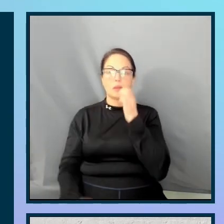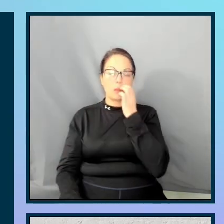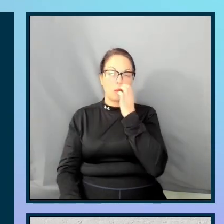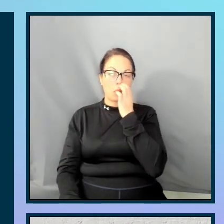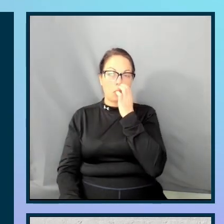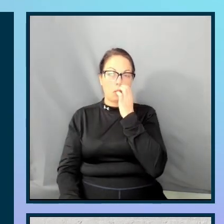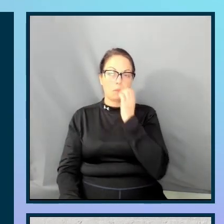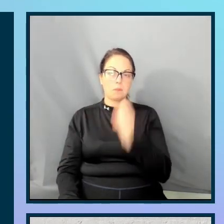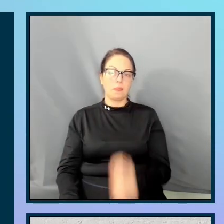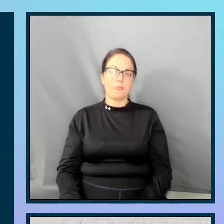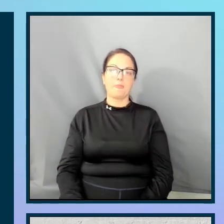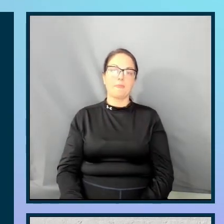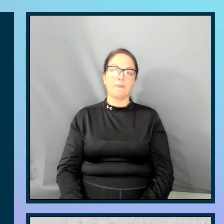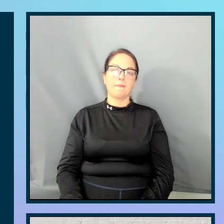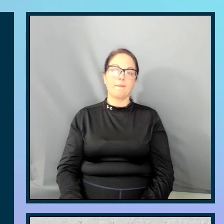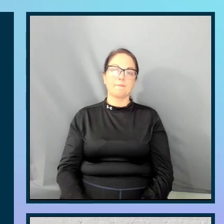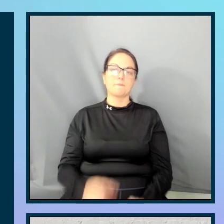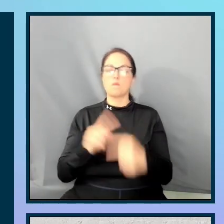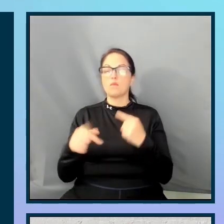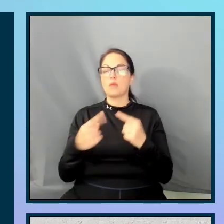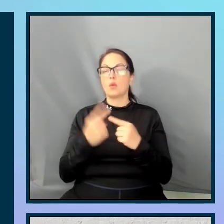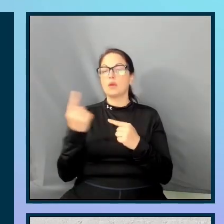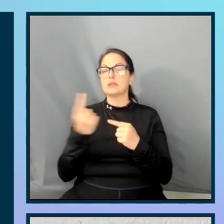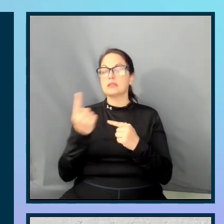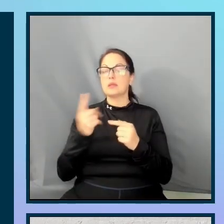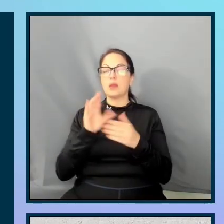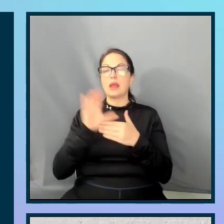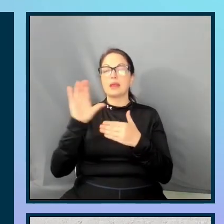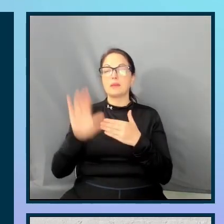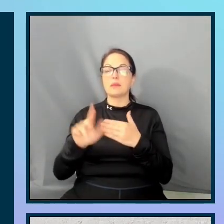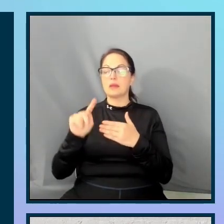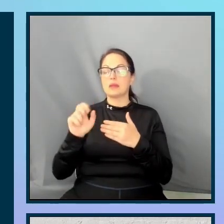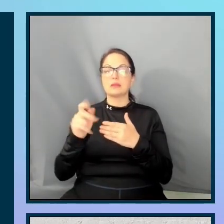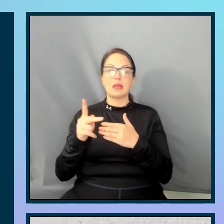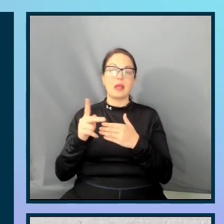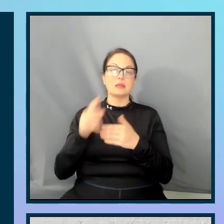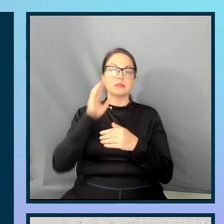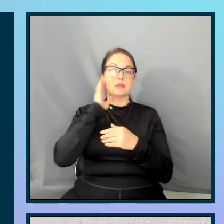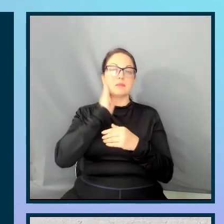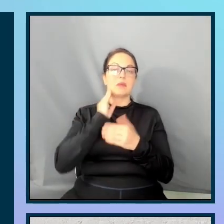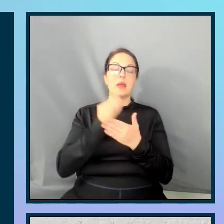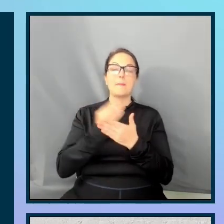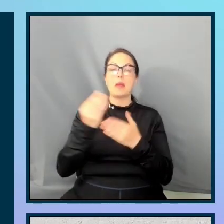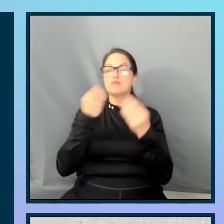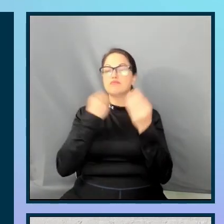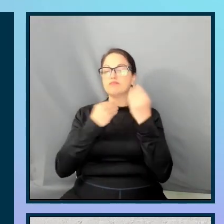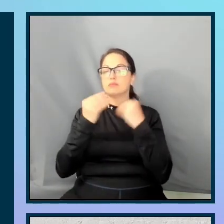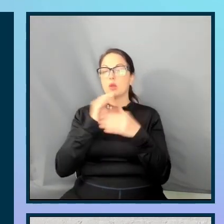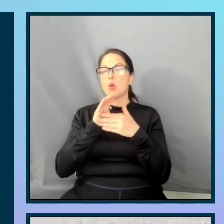Once someone had completed the task, such as buying groceries or mailing a bill, they could mark it off in the app,